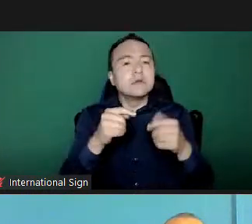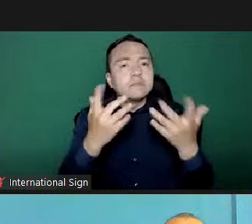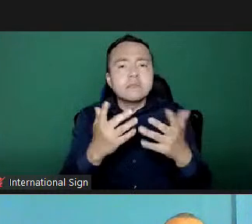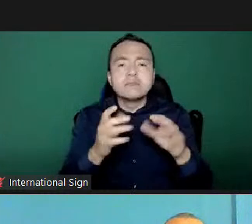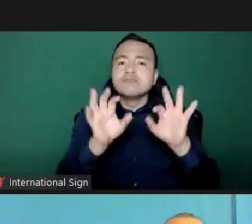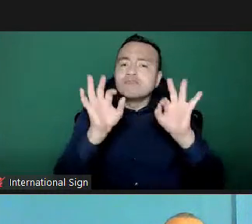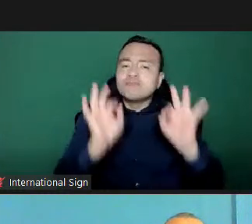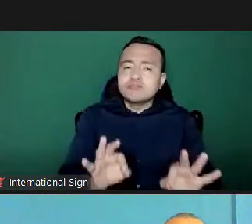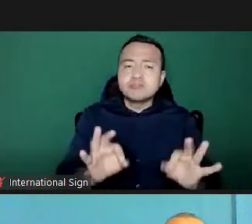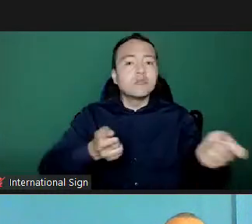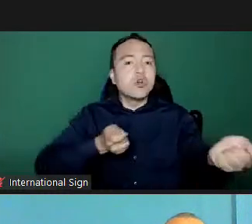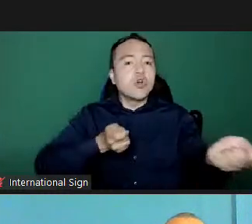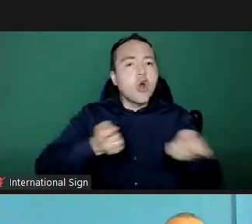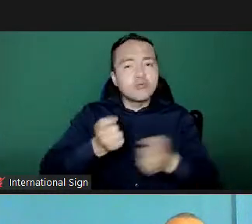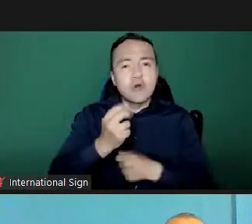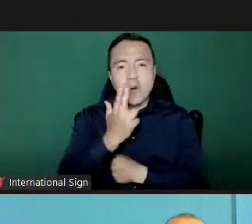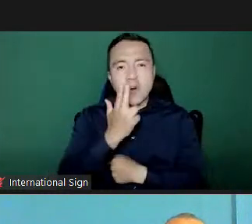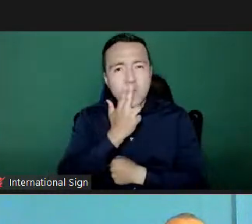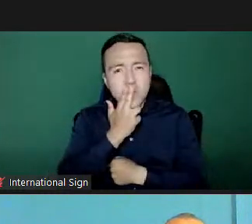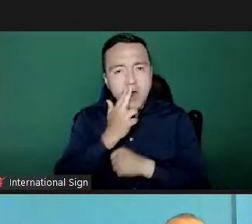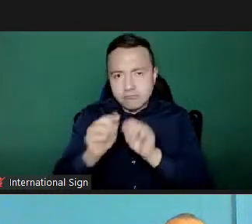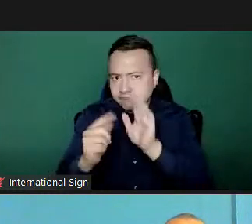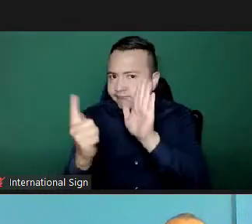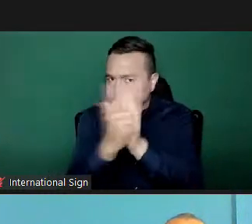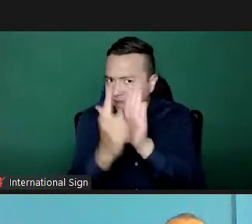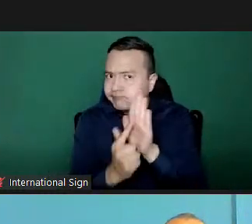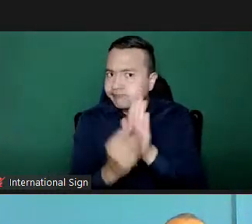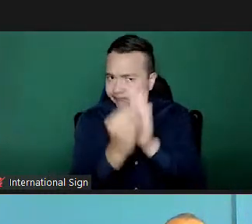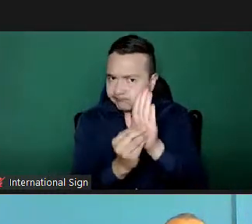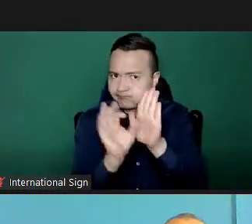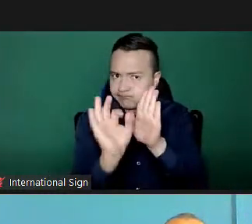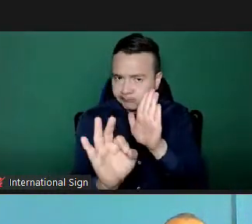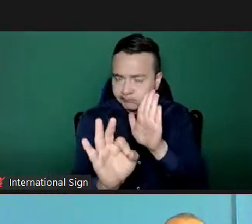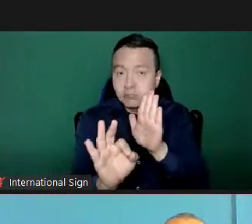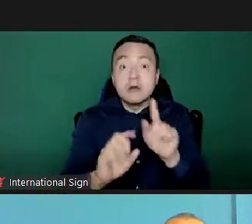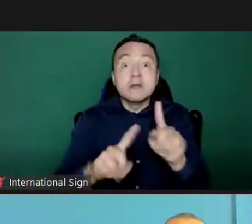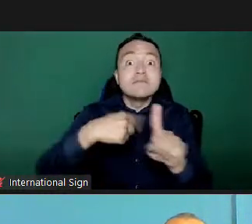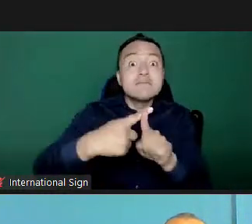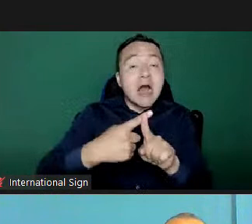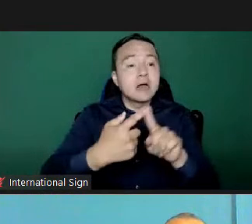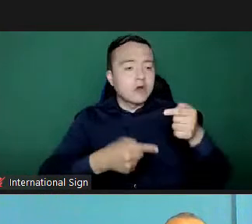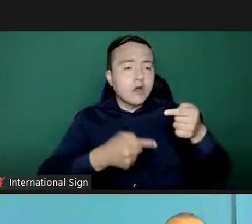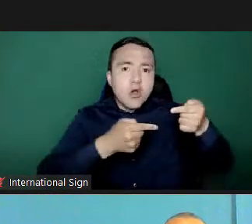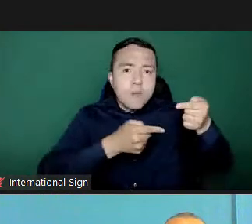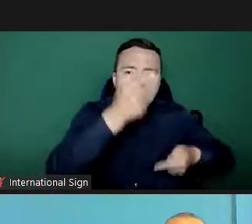to cabinet, and a national food industry